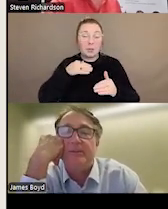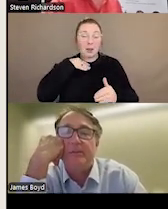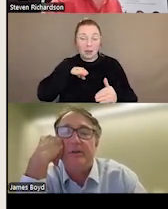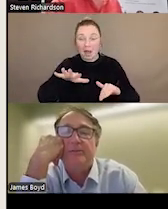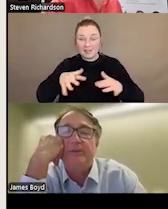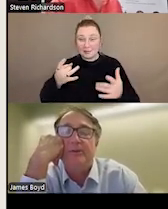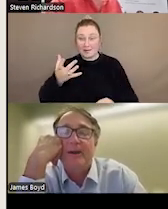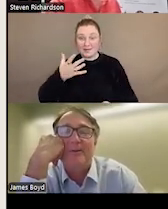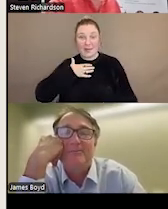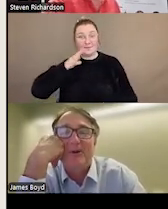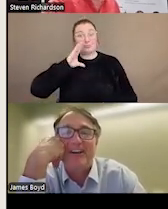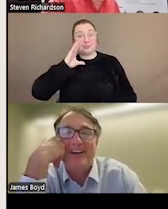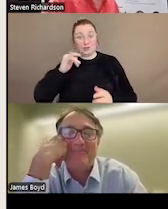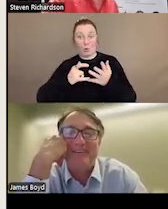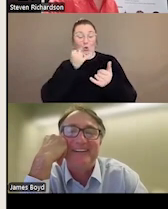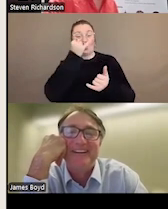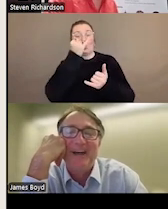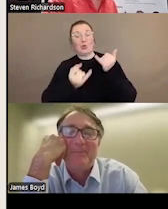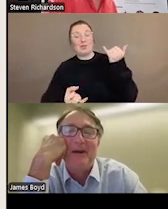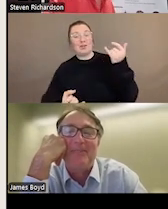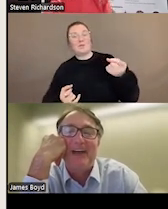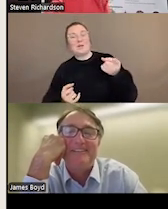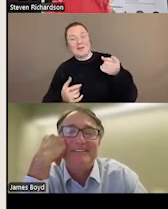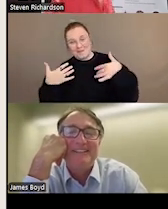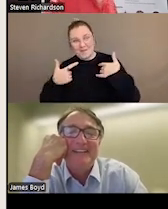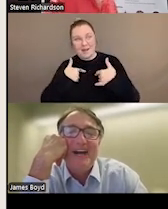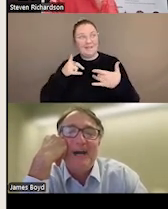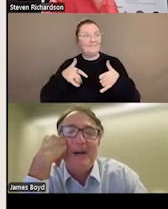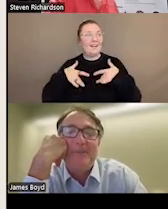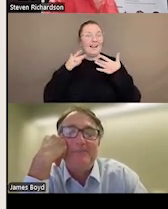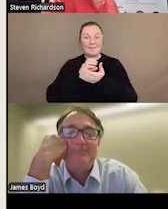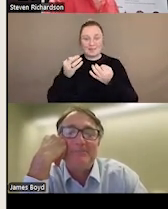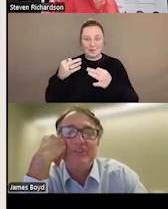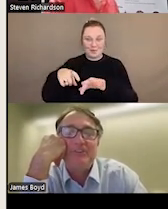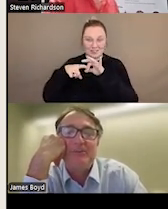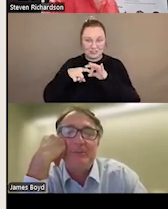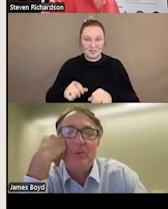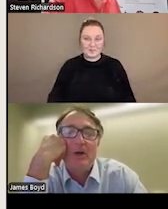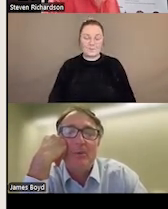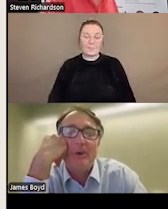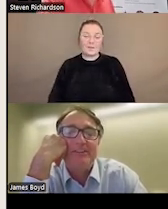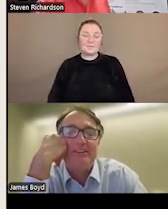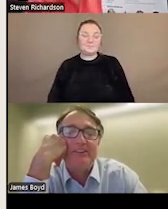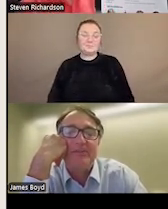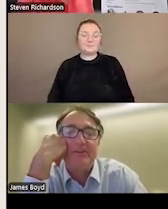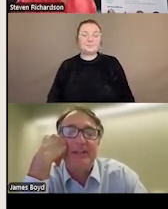seminar. I am quite happy about that. While we are waiting to see if there are